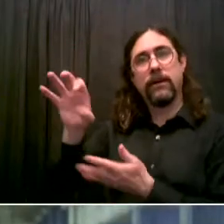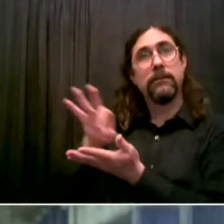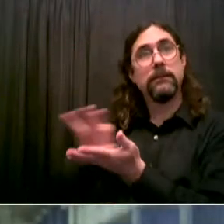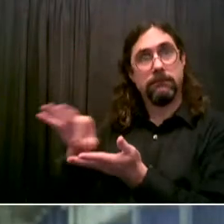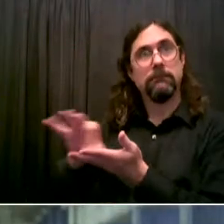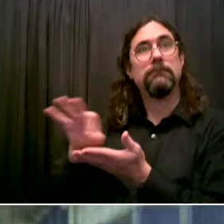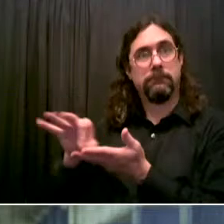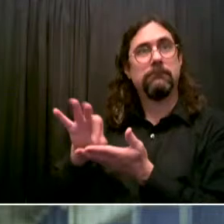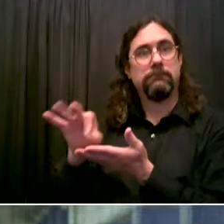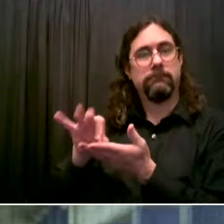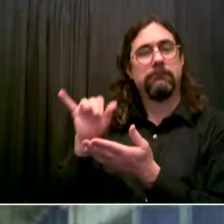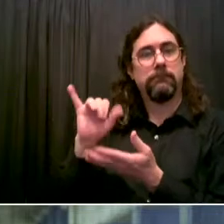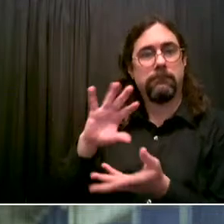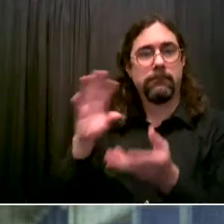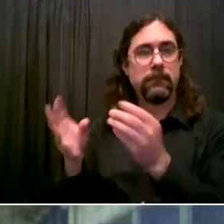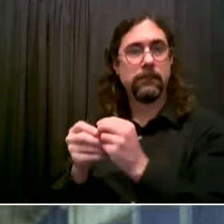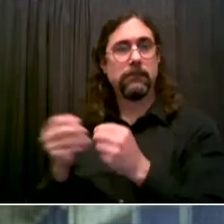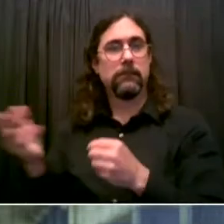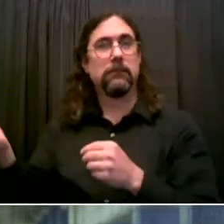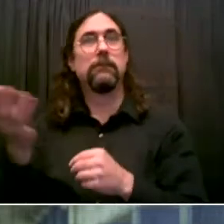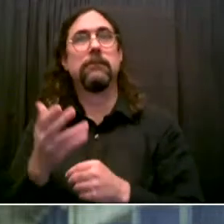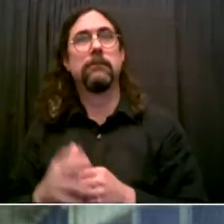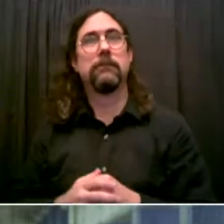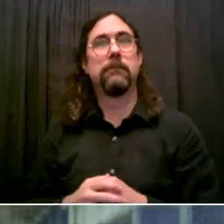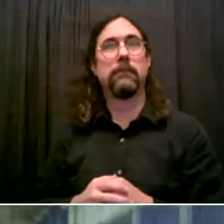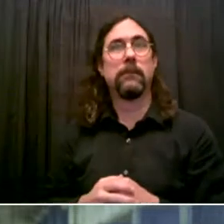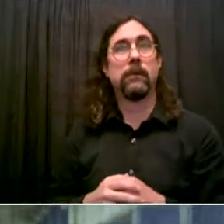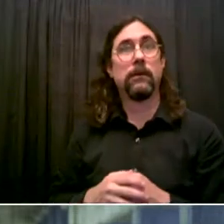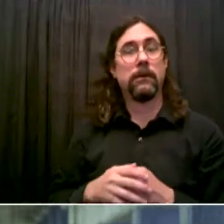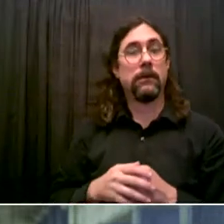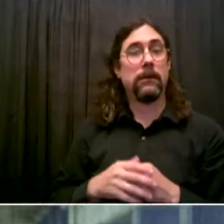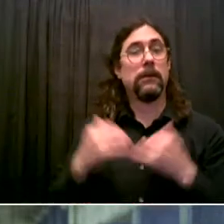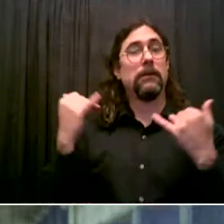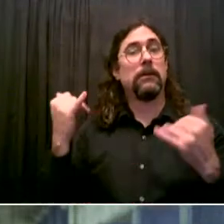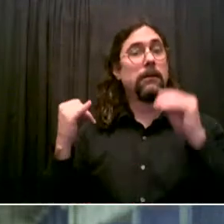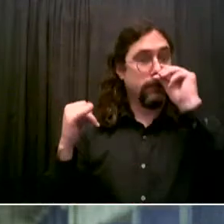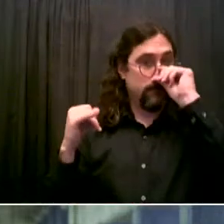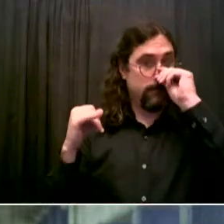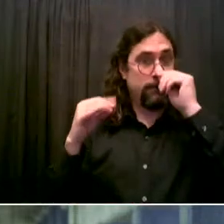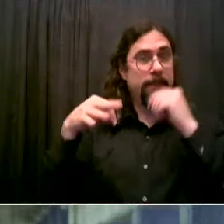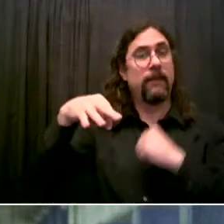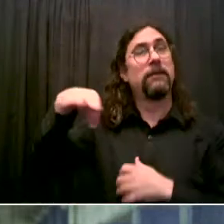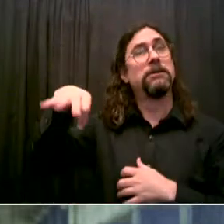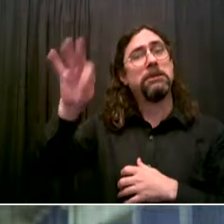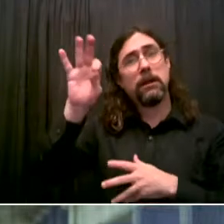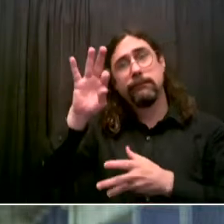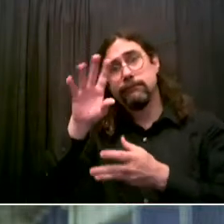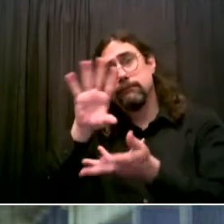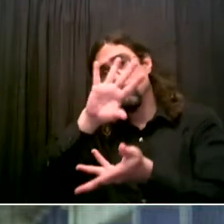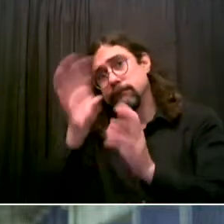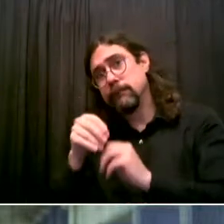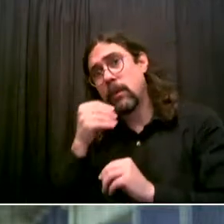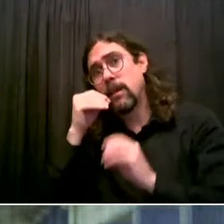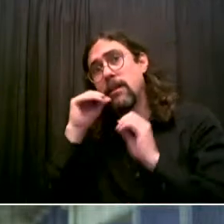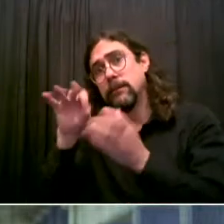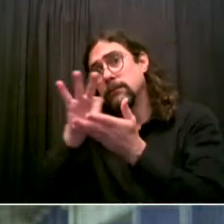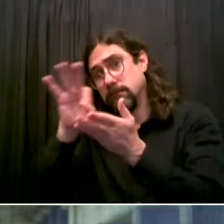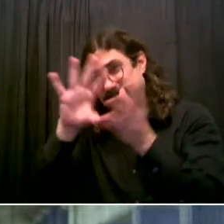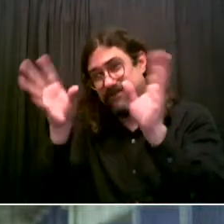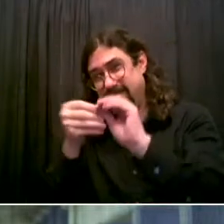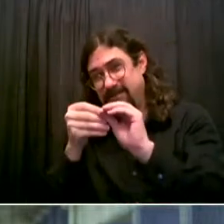AND HERE IS THE MOST IMPORTANT